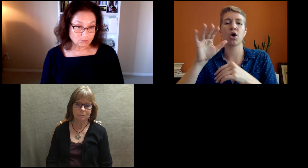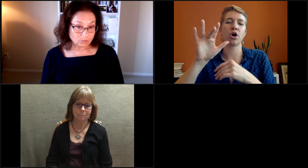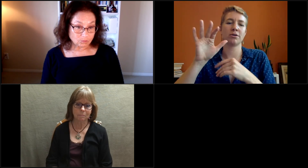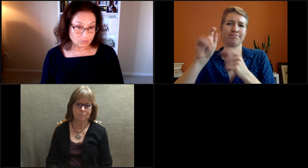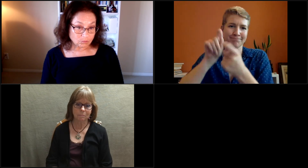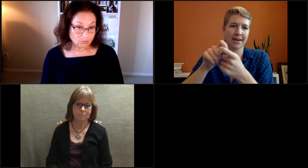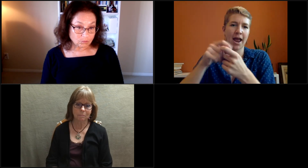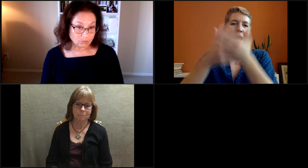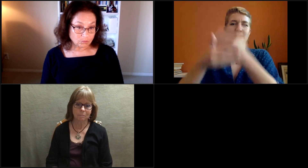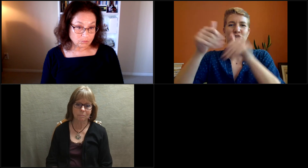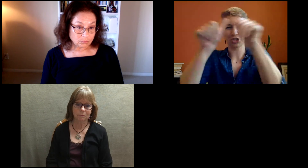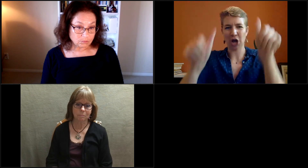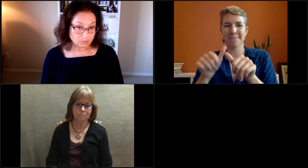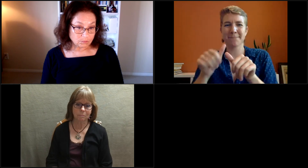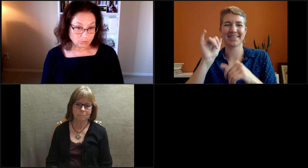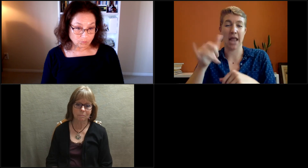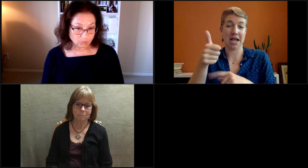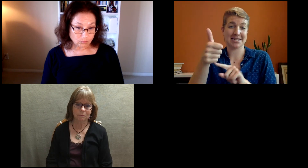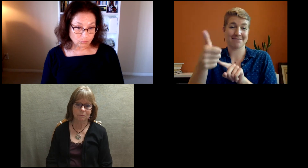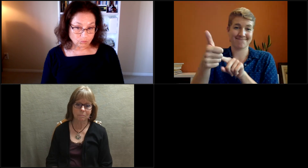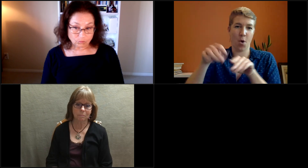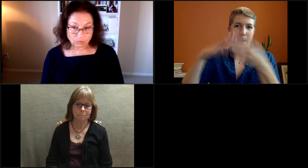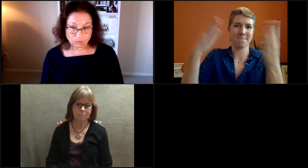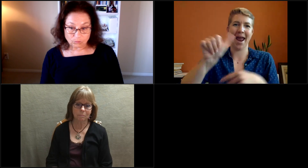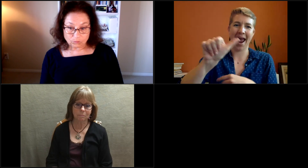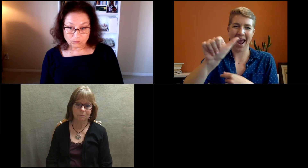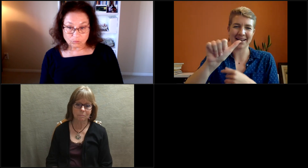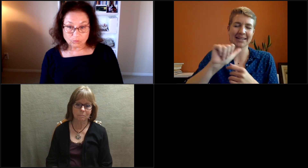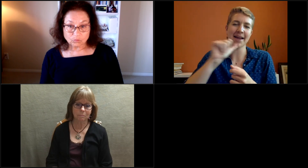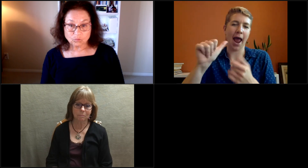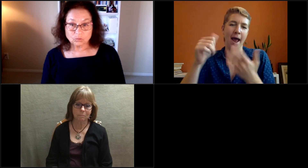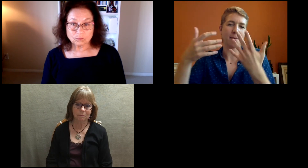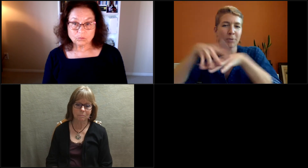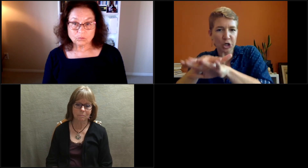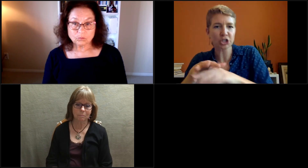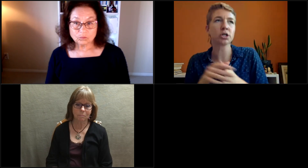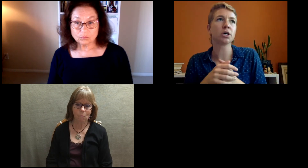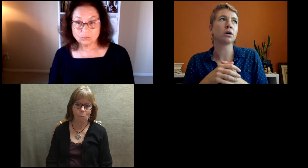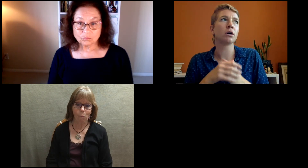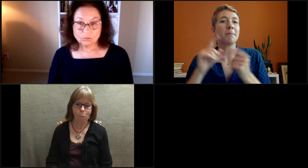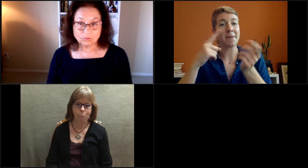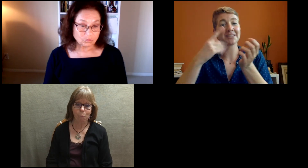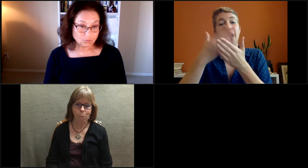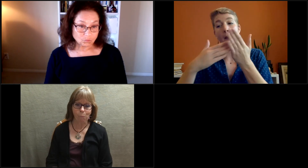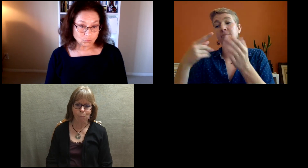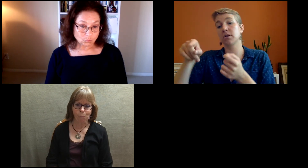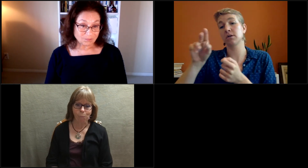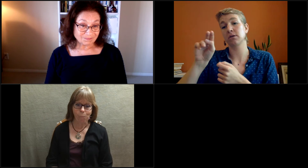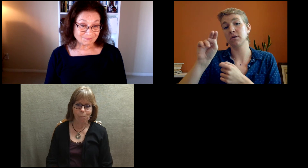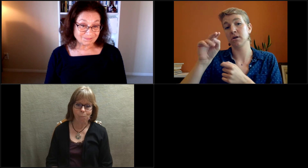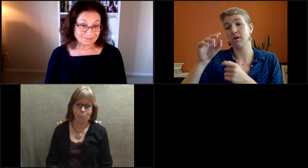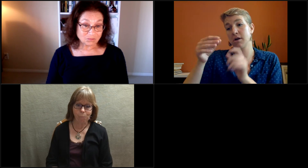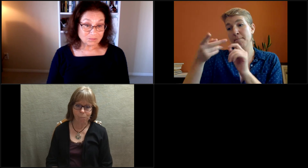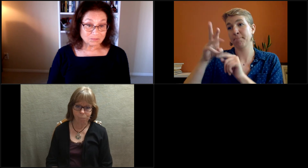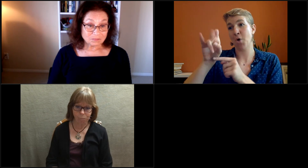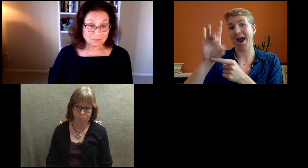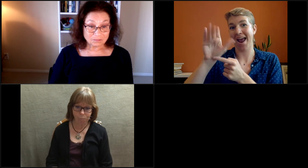And this varies, and it often requires specific handshapes that the open-A doesn’t merge with.